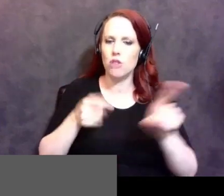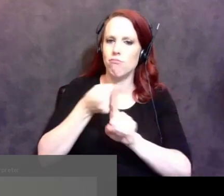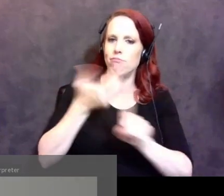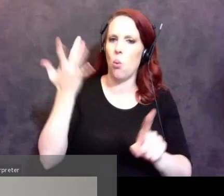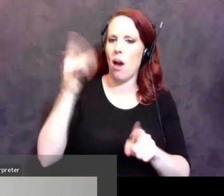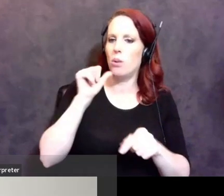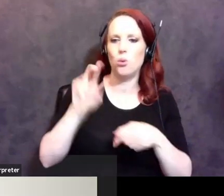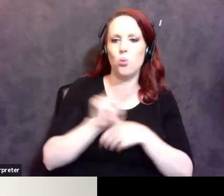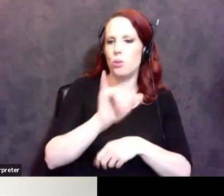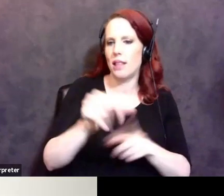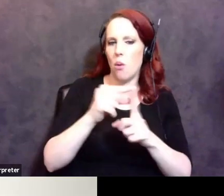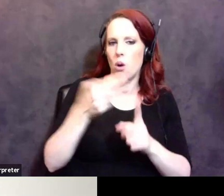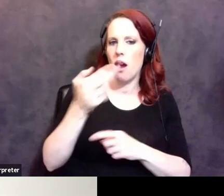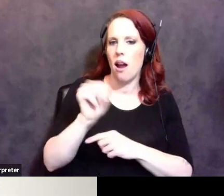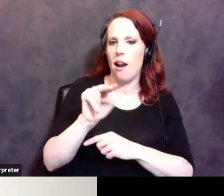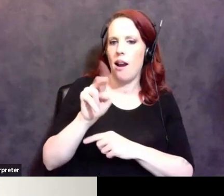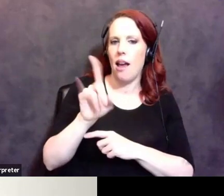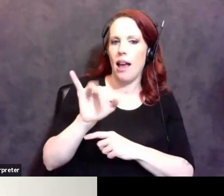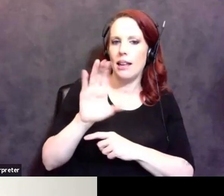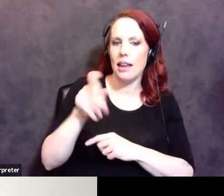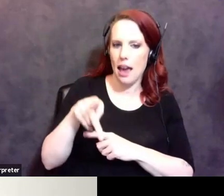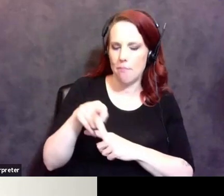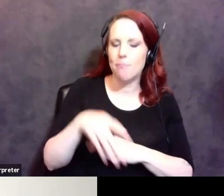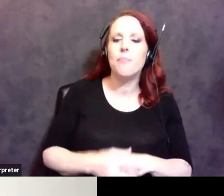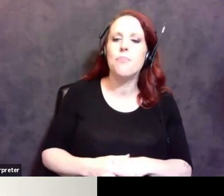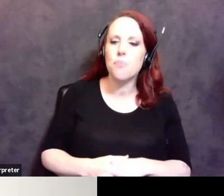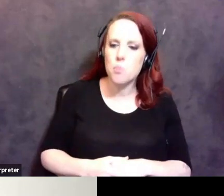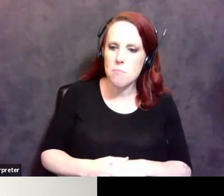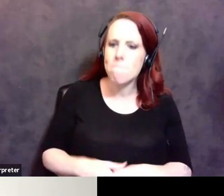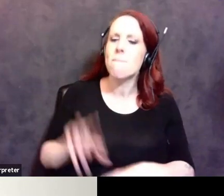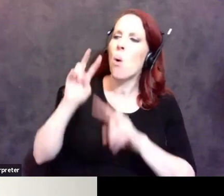handicapped. I watched there video and it was someone sharing a project they had done